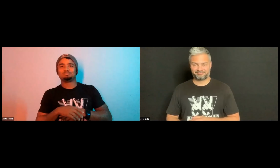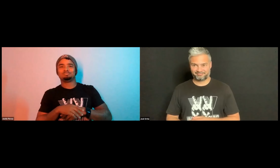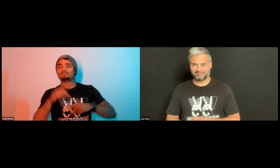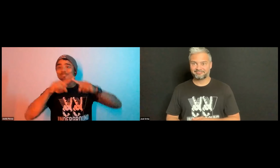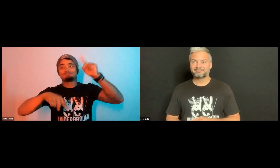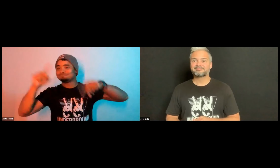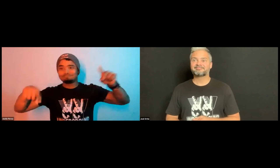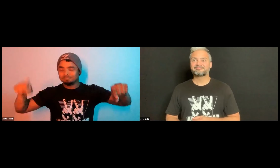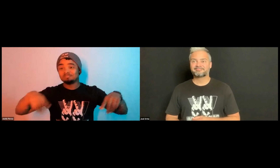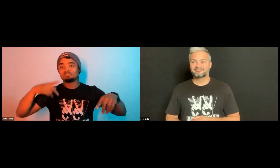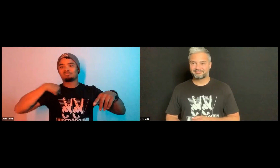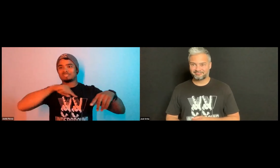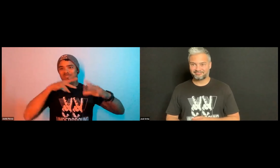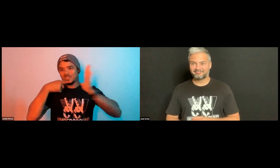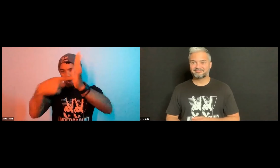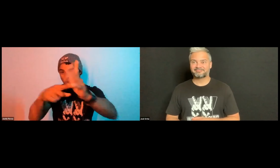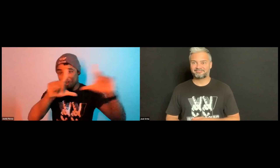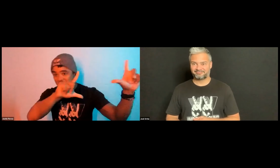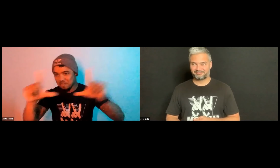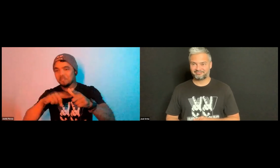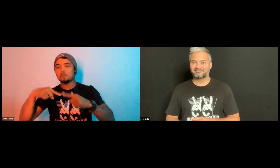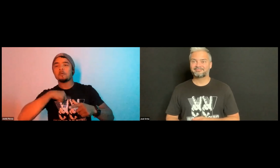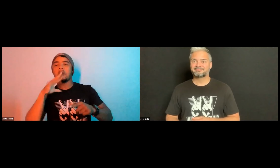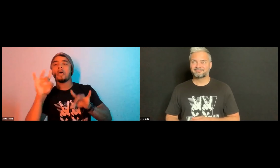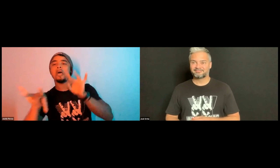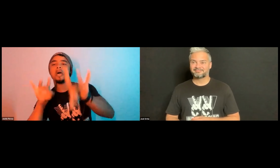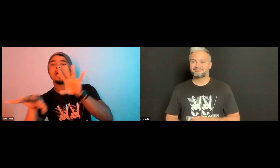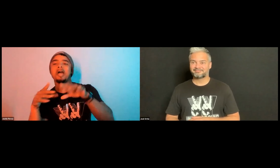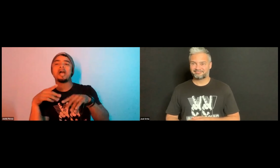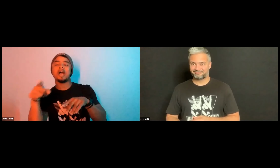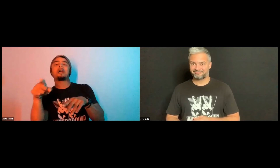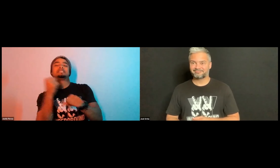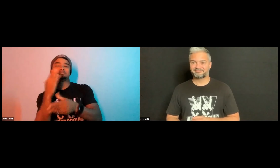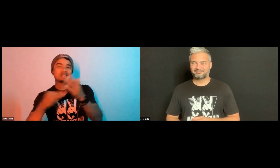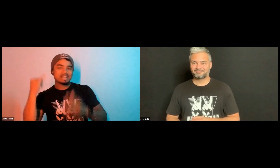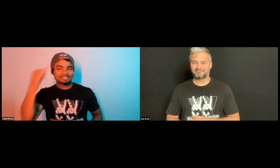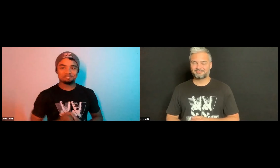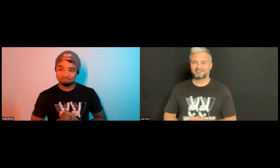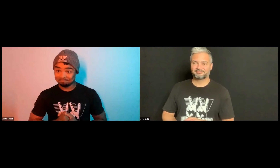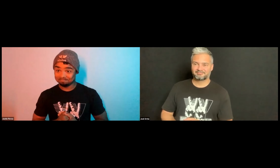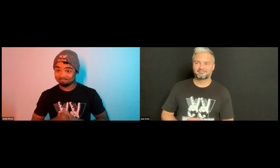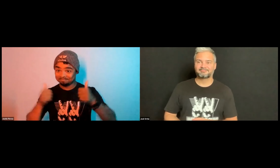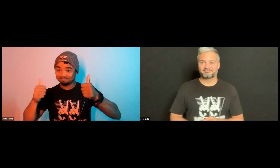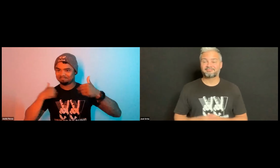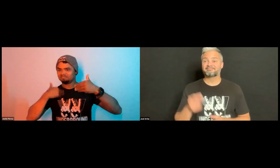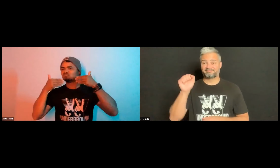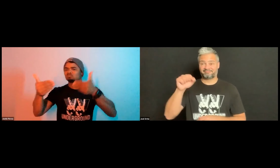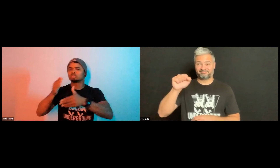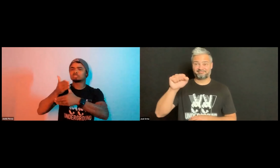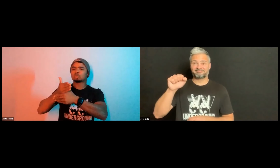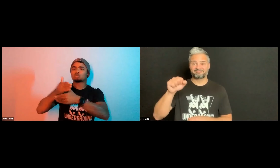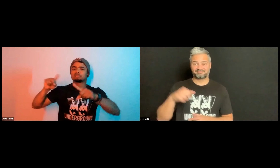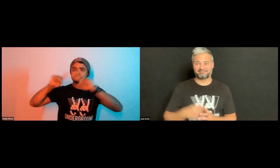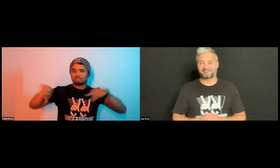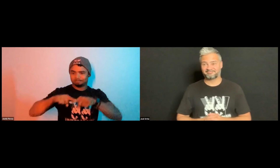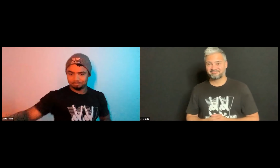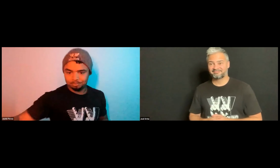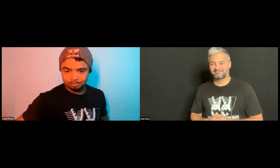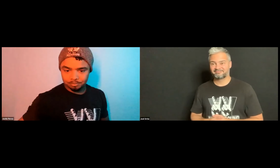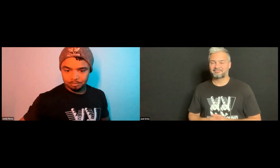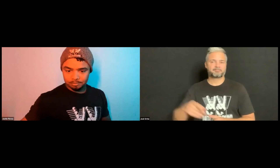You might see some familiar faces. So let me show you a little bit of clips. We're going to be throwing some things out, and it'll also give you some ideas.